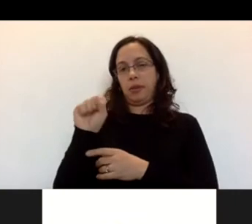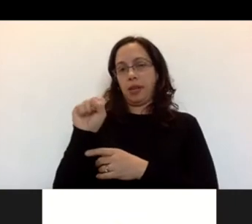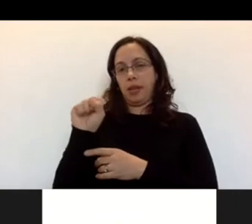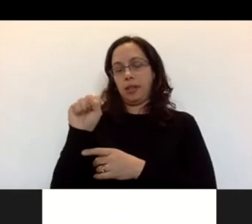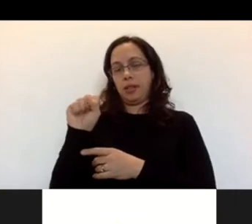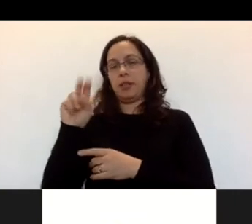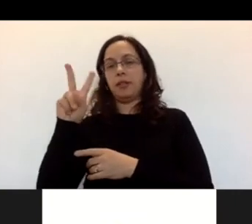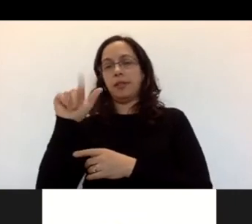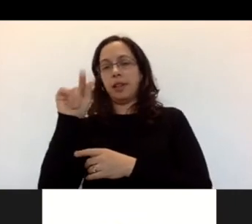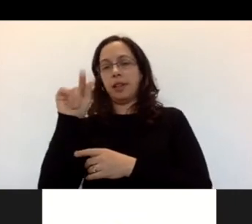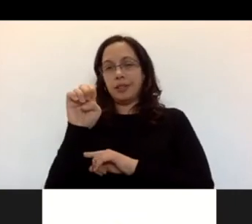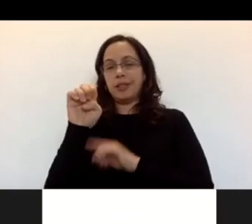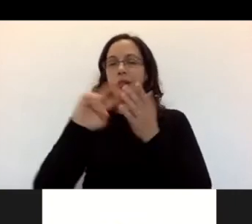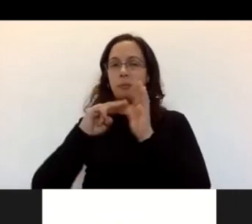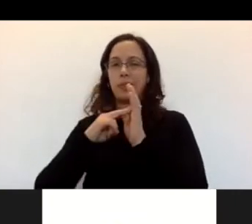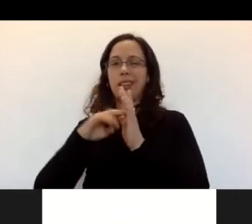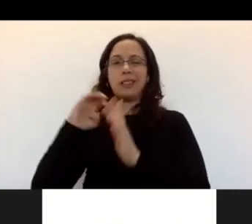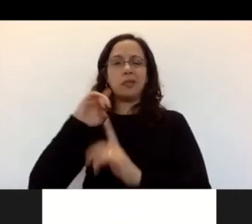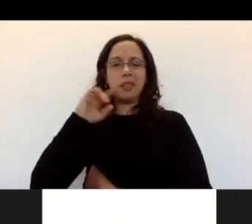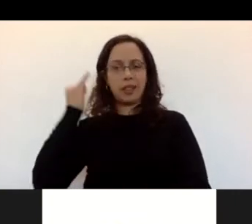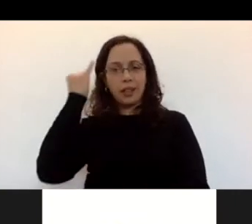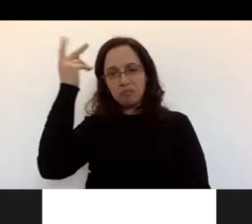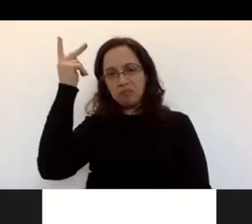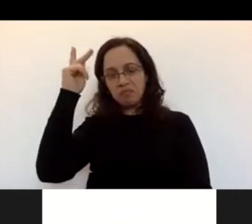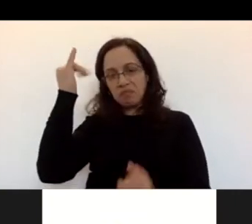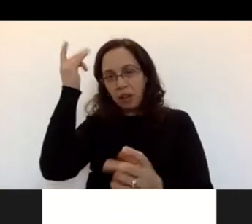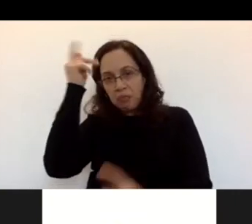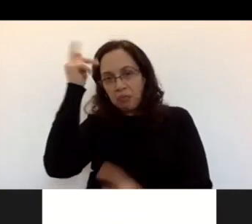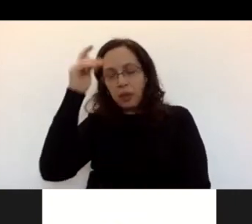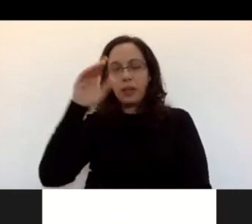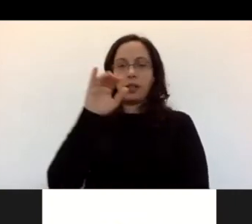um, especially if there are certain global patterns that you're discerning